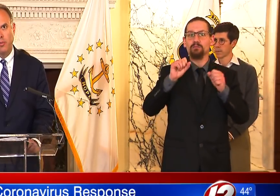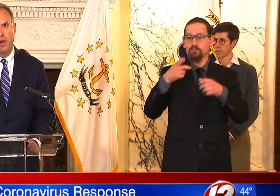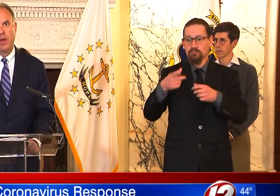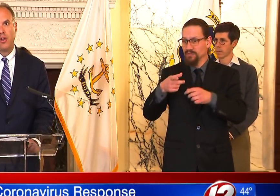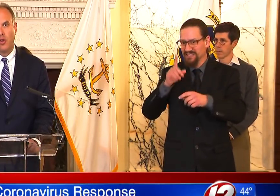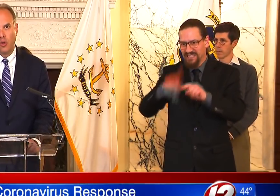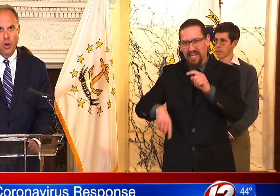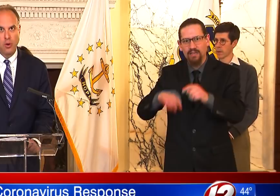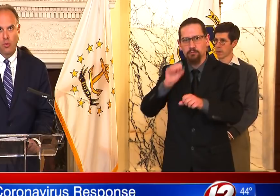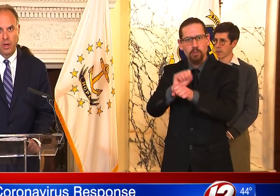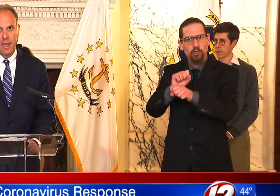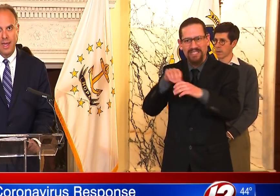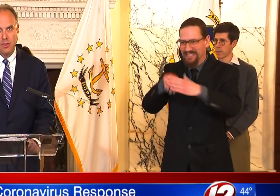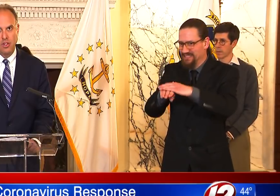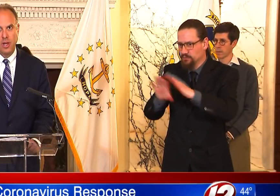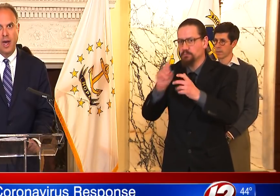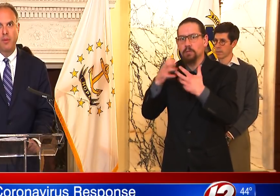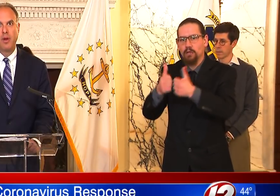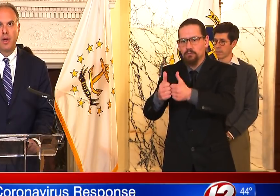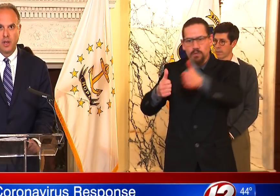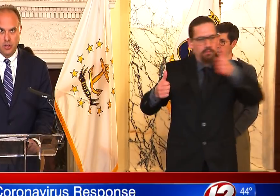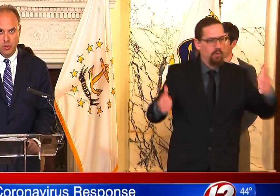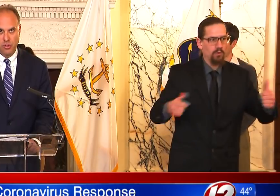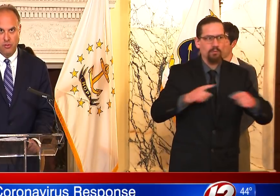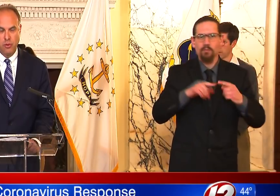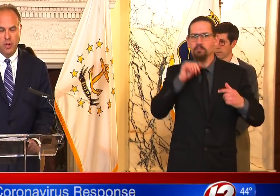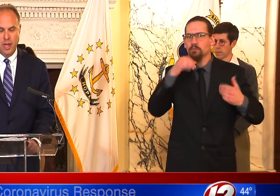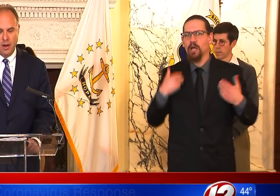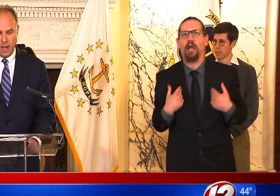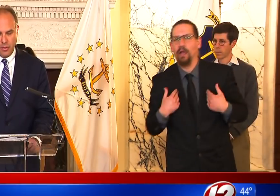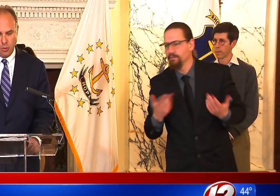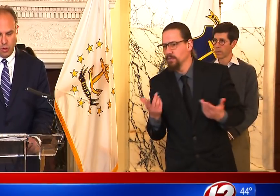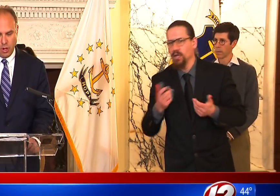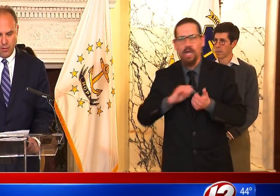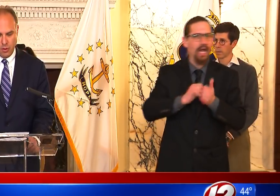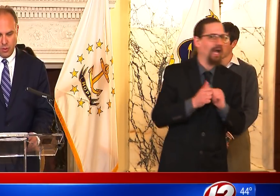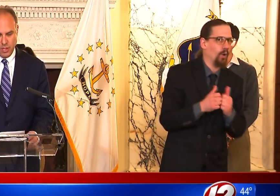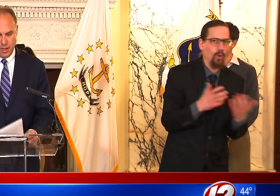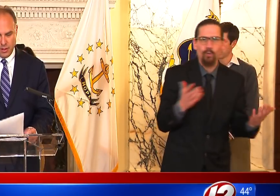YOU MAY NOT HAVE THE ABILITY TO OTHERWISE GET REMOTE WORKERS WHO